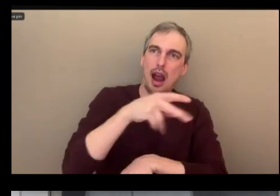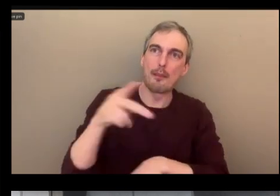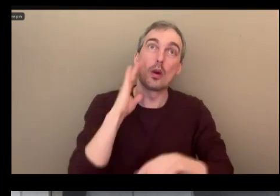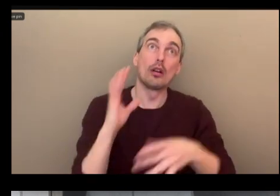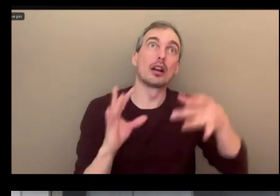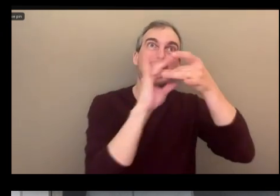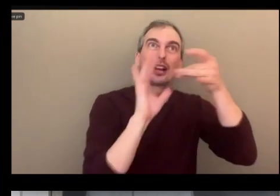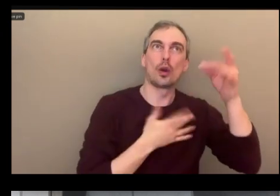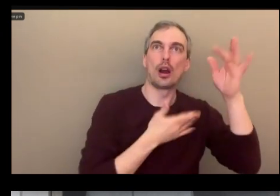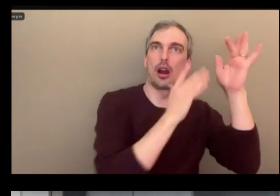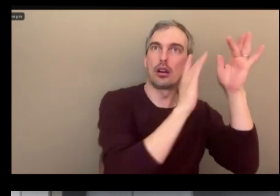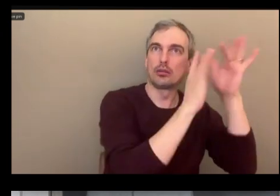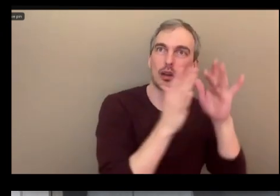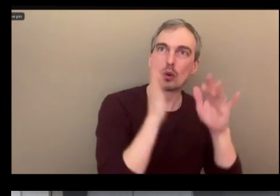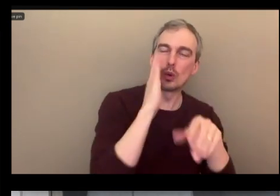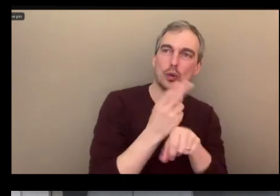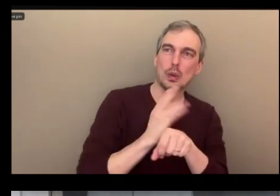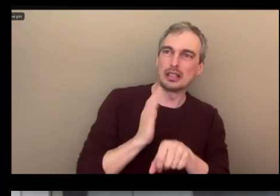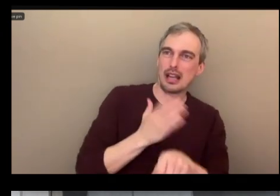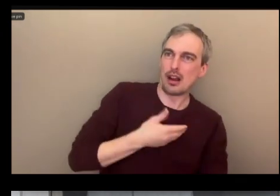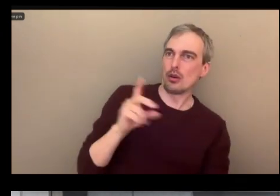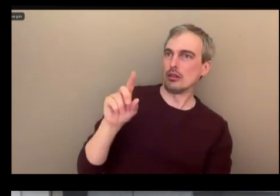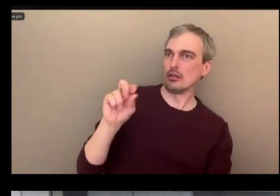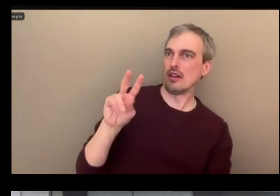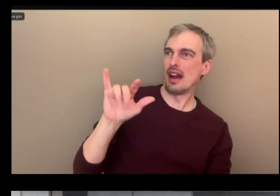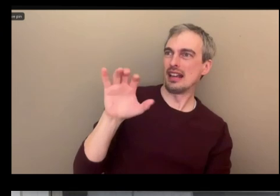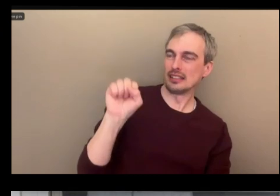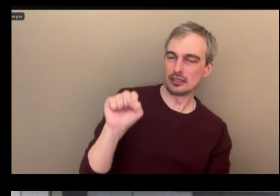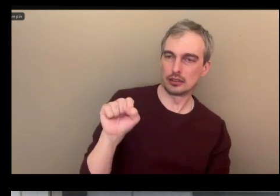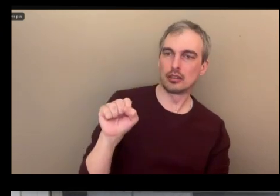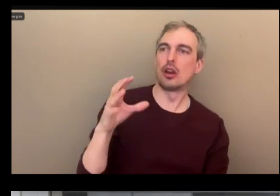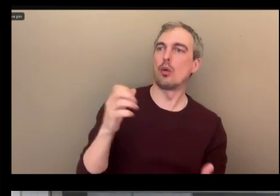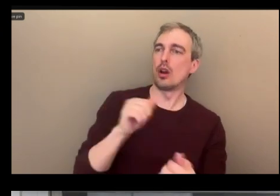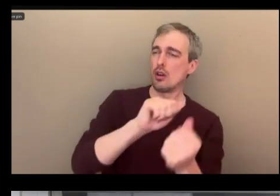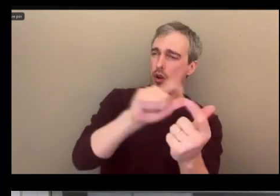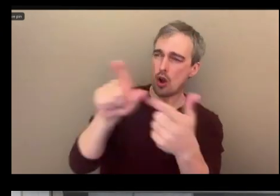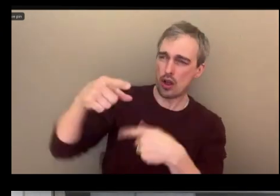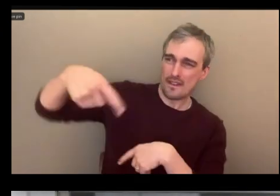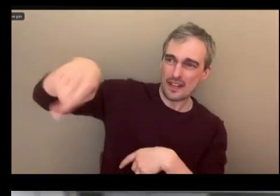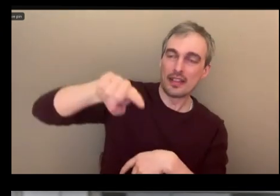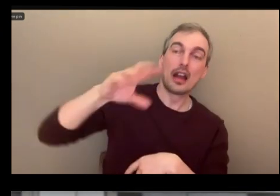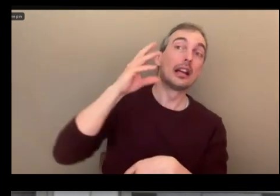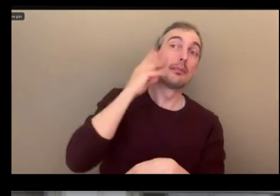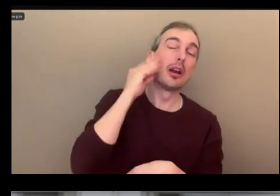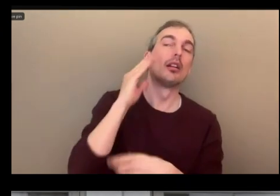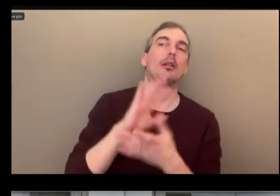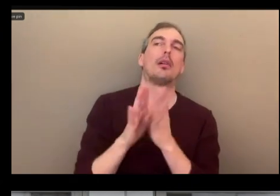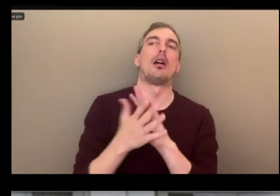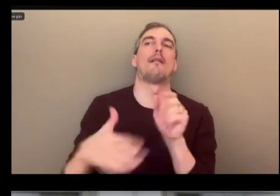inclusive experience, and that's what we're trying to achieve every single day. Next slide, please.